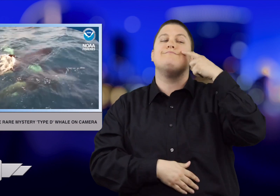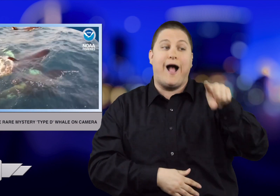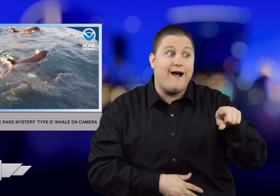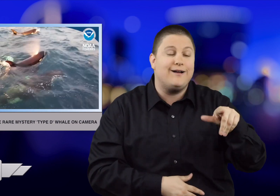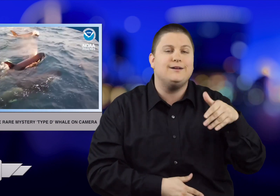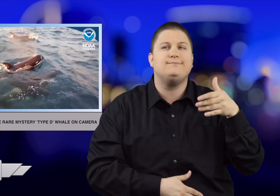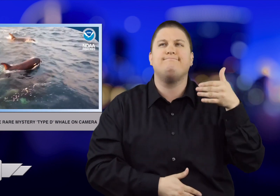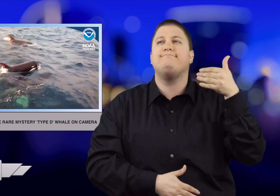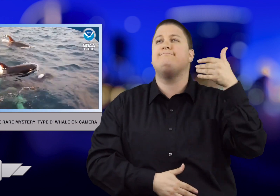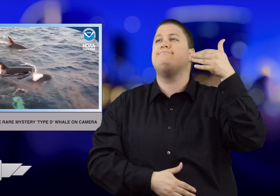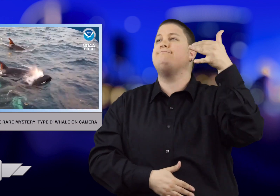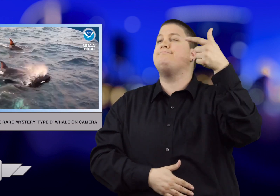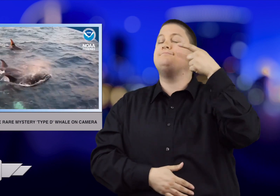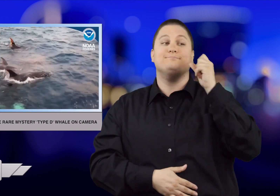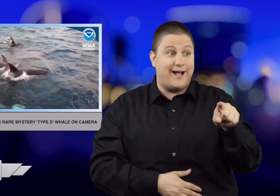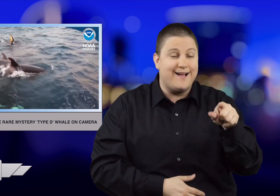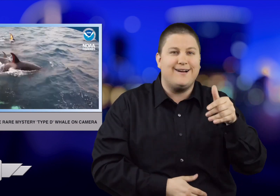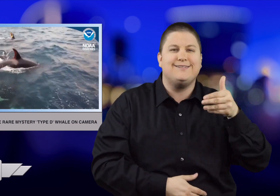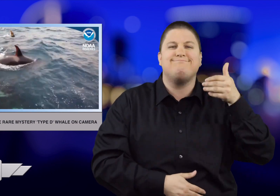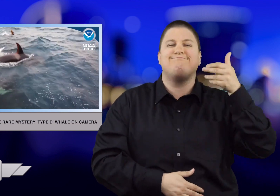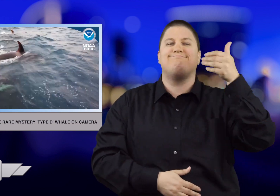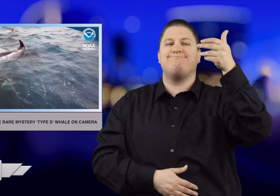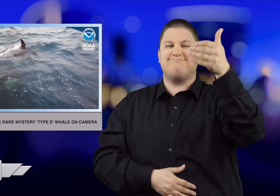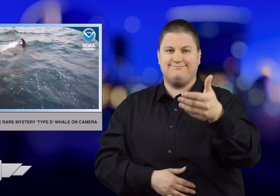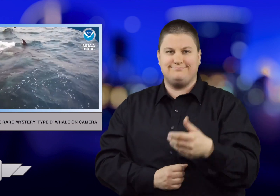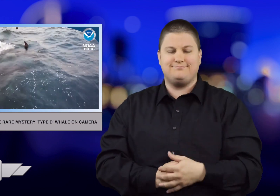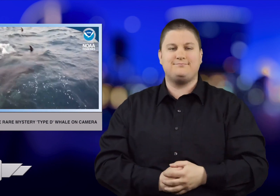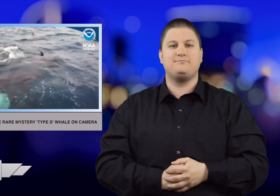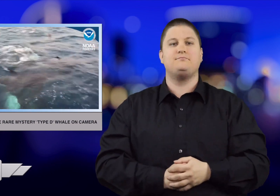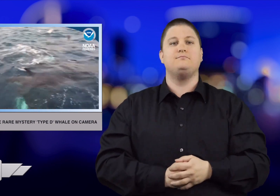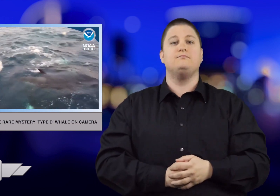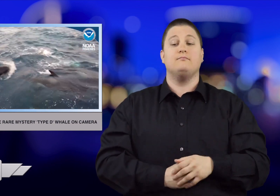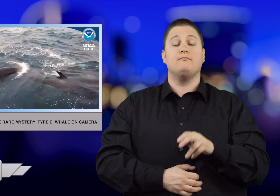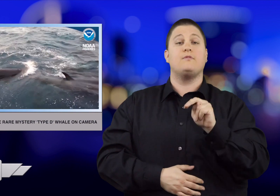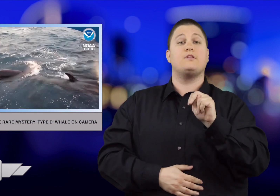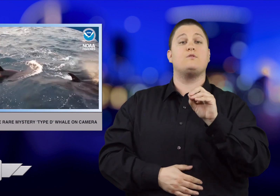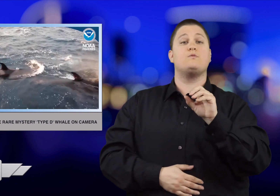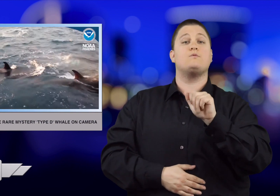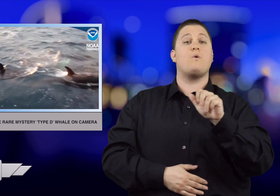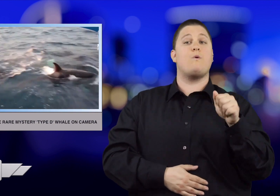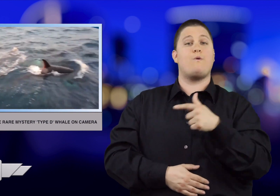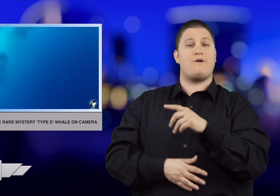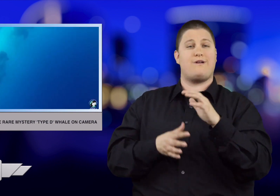Since then their existence has been confirmed only by a few sightings.